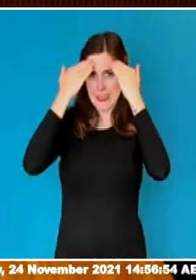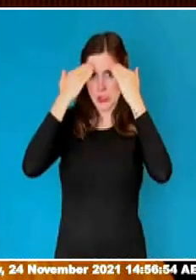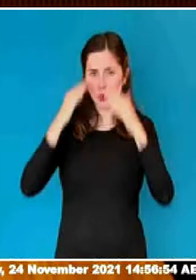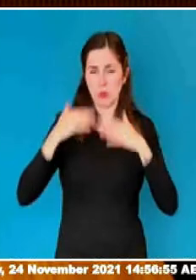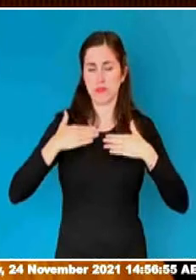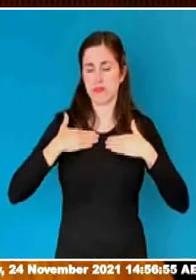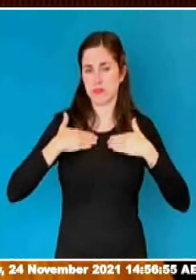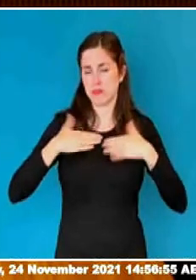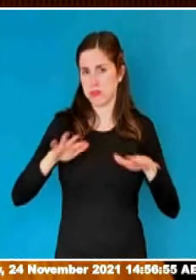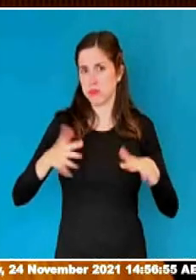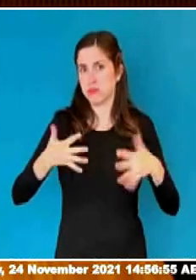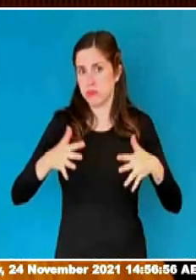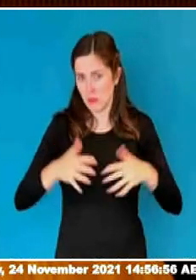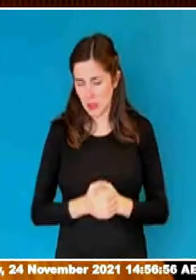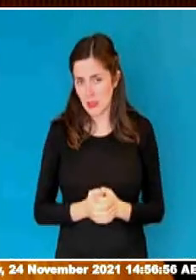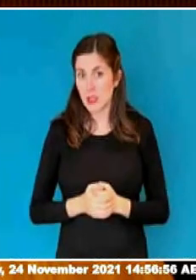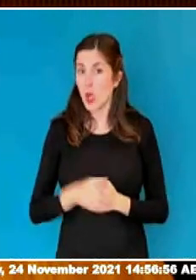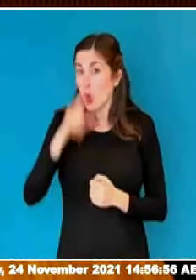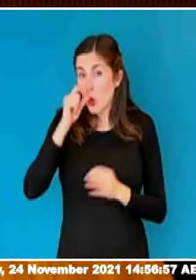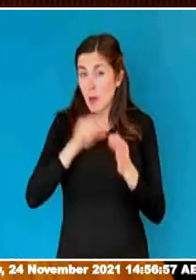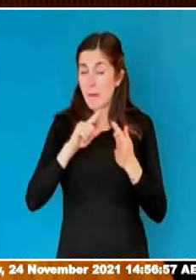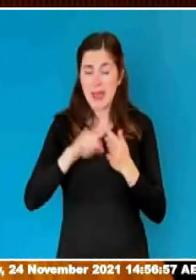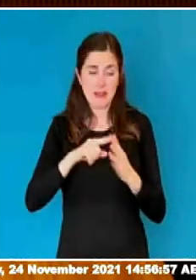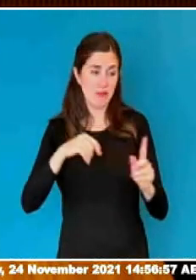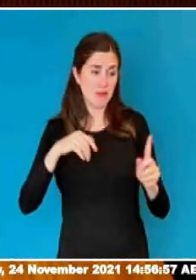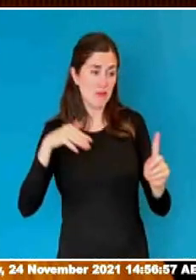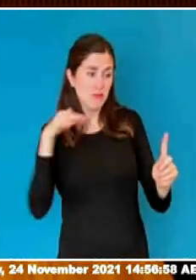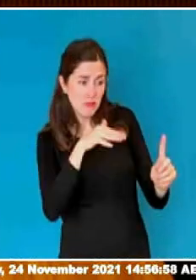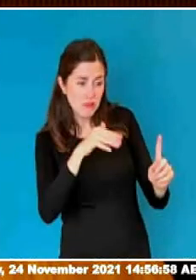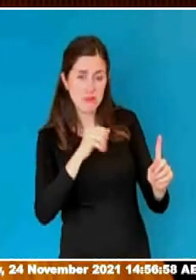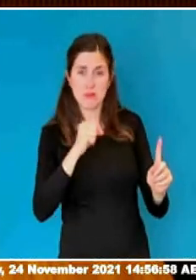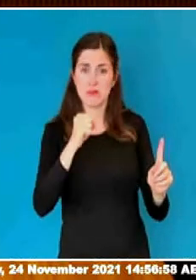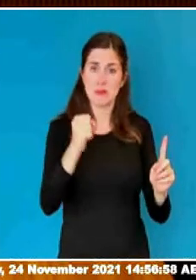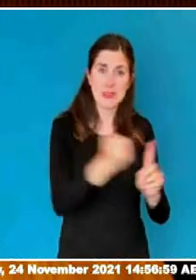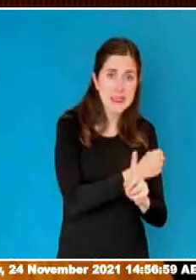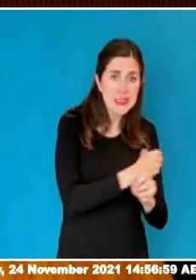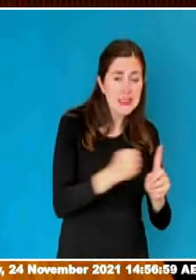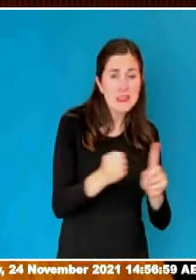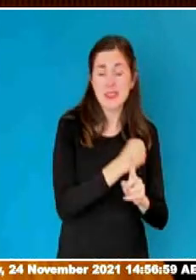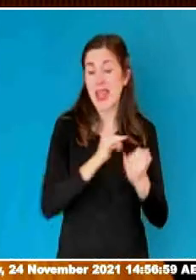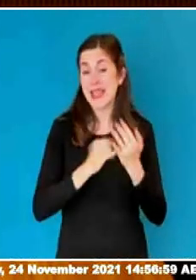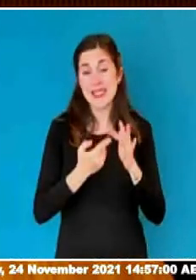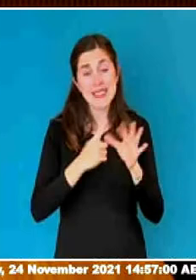discrimination, harassment, bullying, sexual gendered harassment or violence.